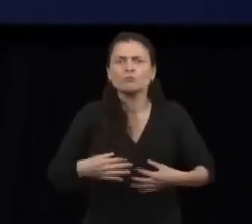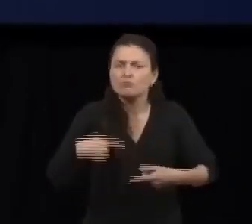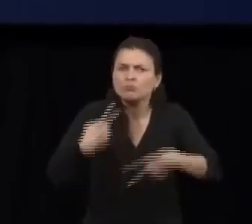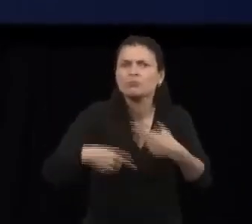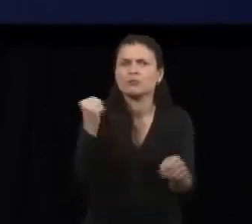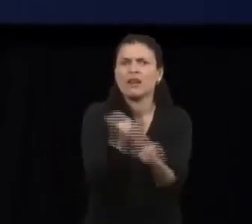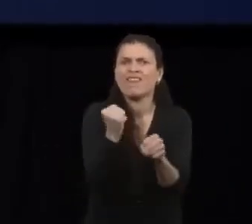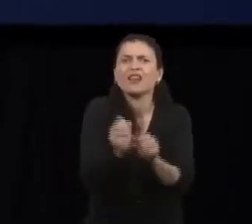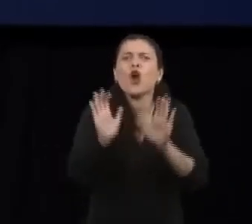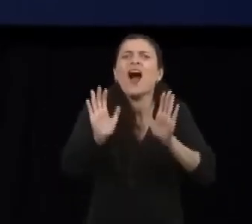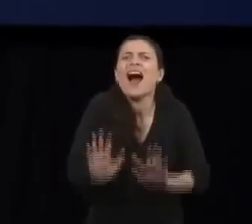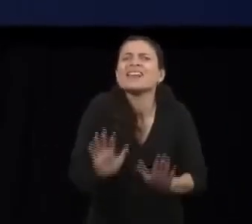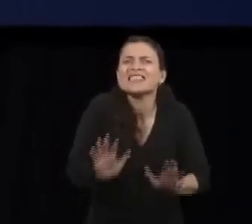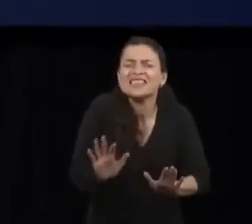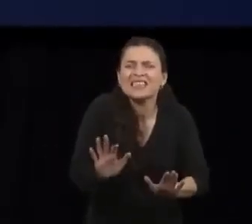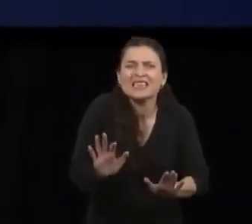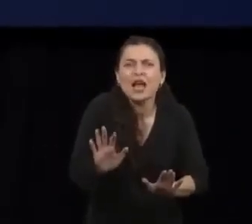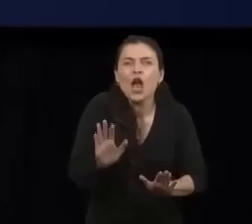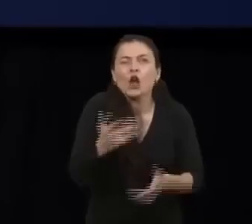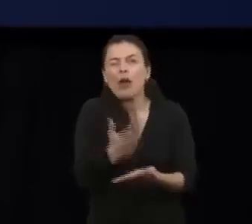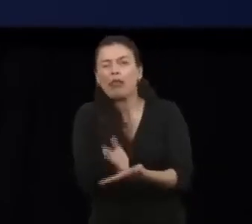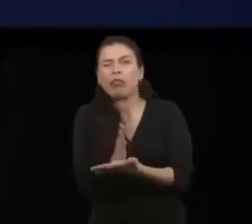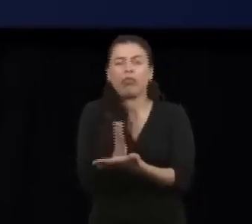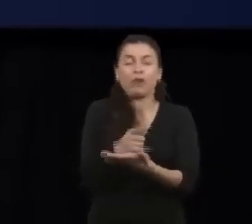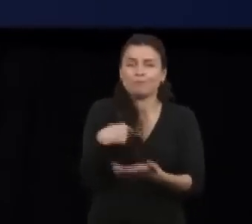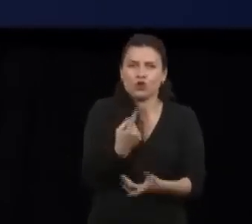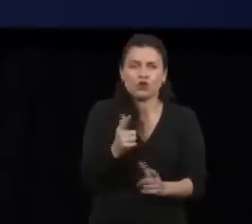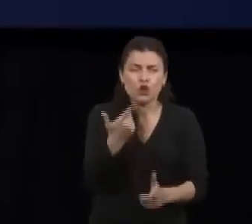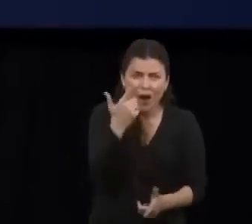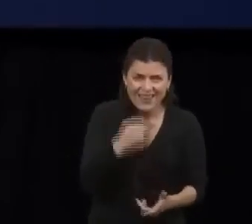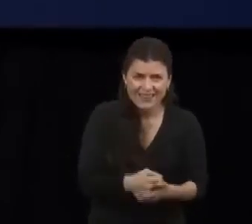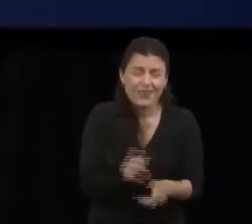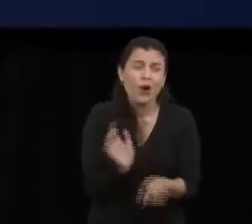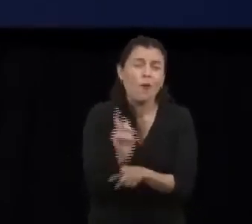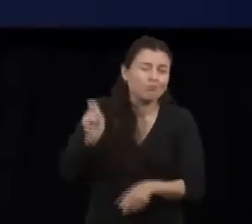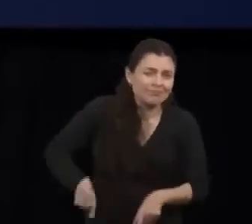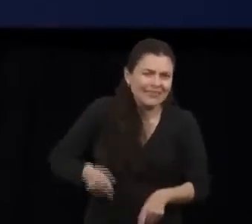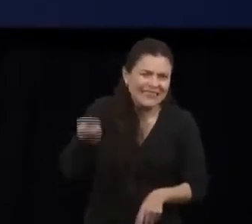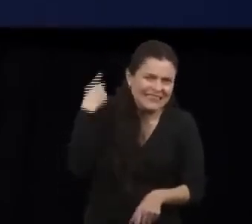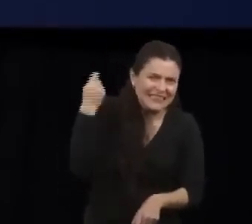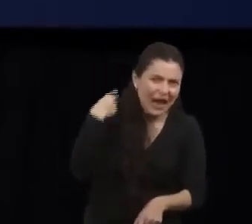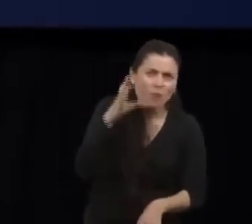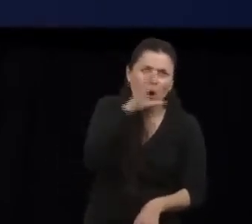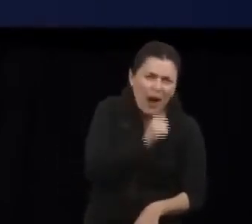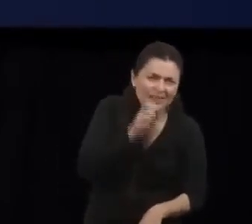And in that criterion there is nothing that justifies slavery. And that is why,